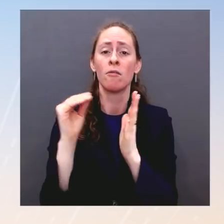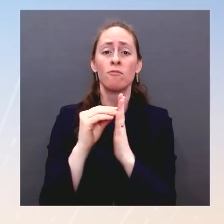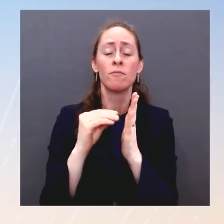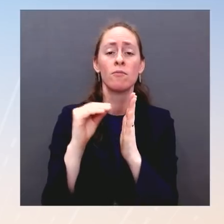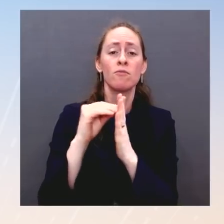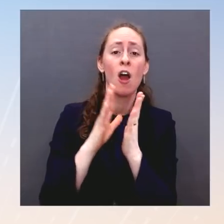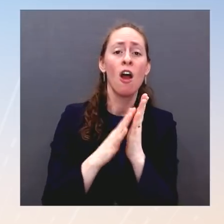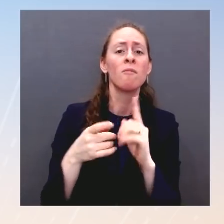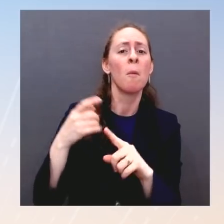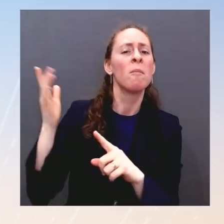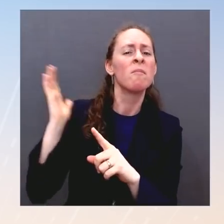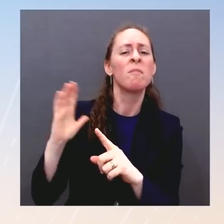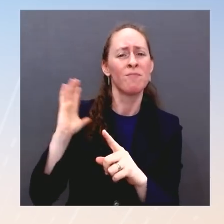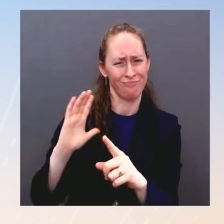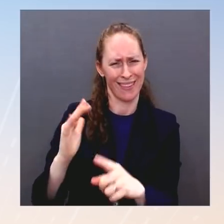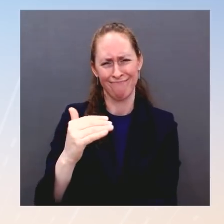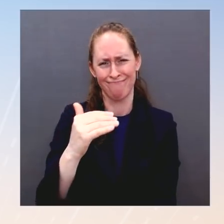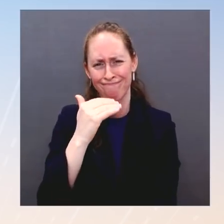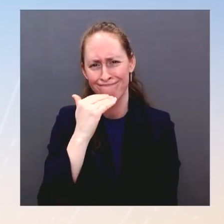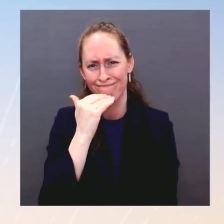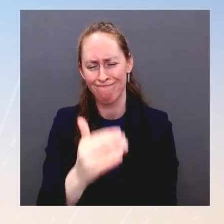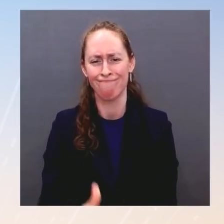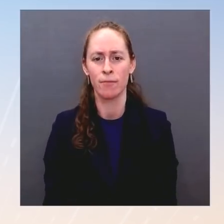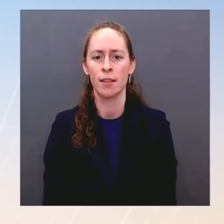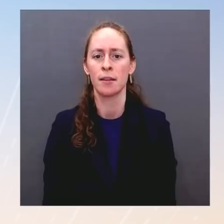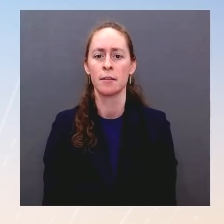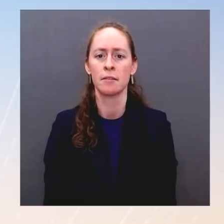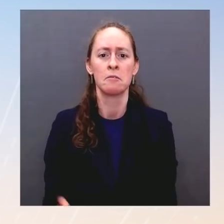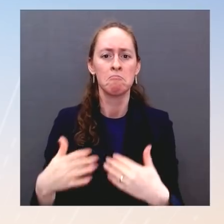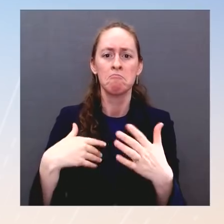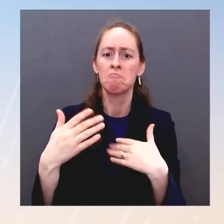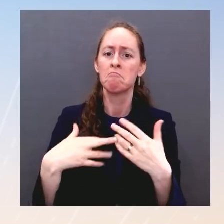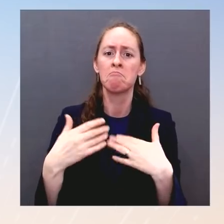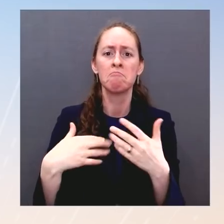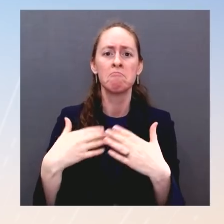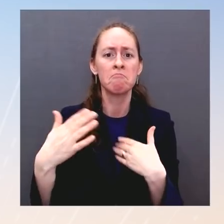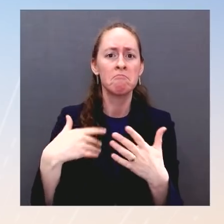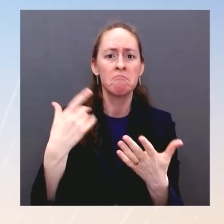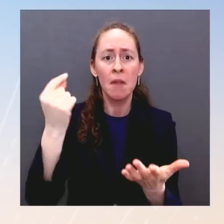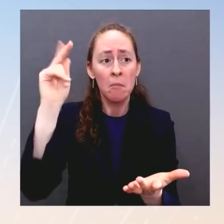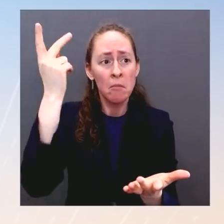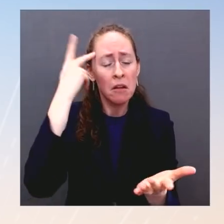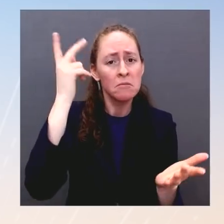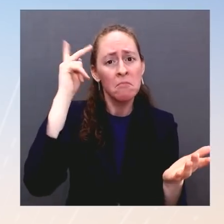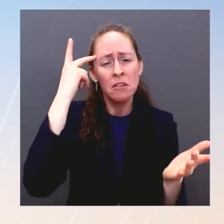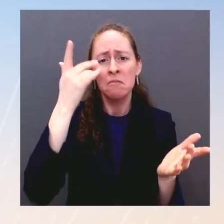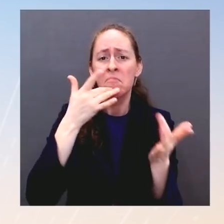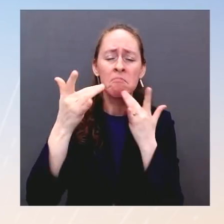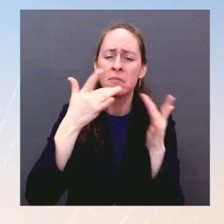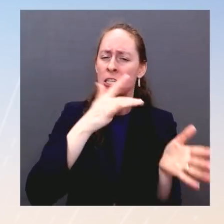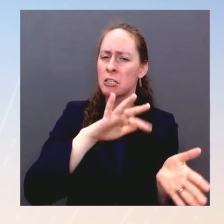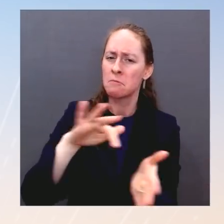would be proud to see. The Press: And then just one more quick one on the State of the Union. How much is that speech